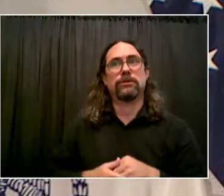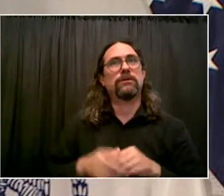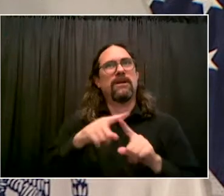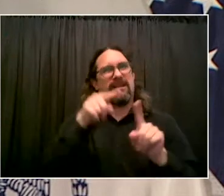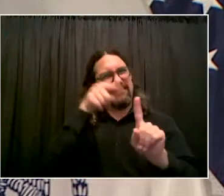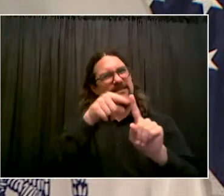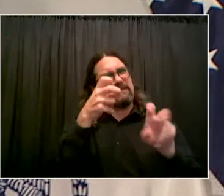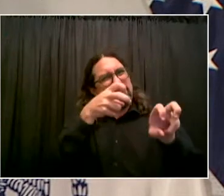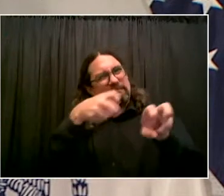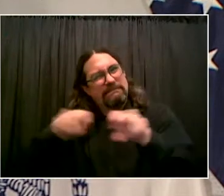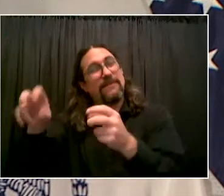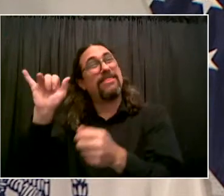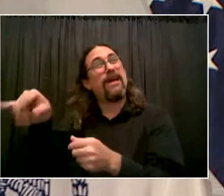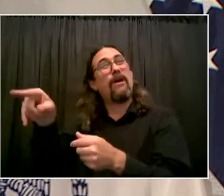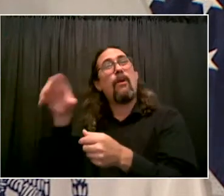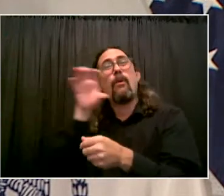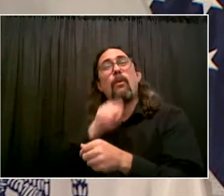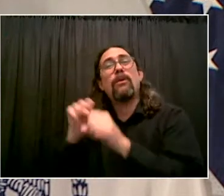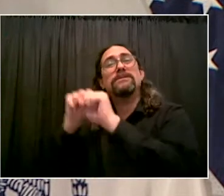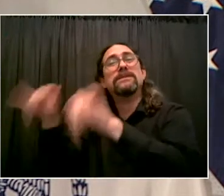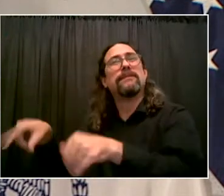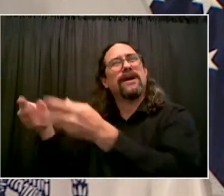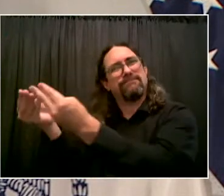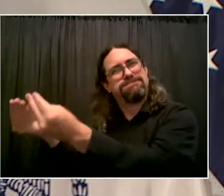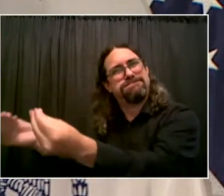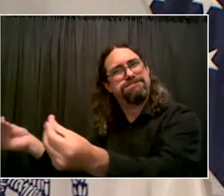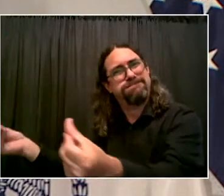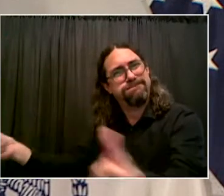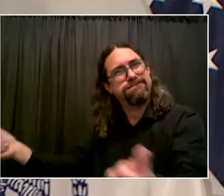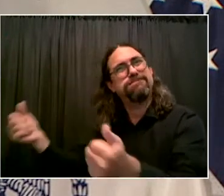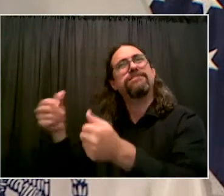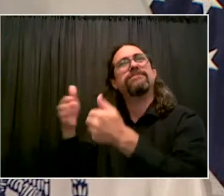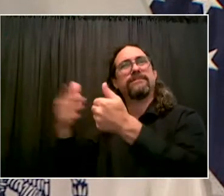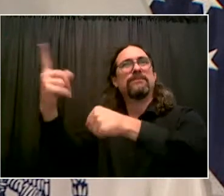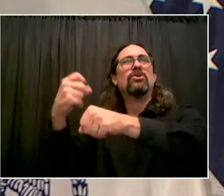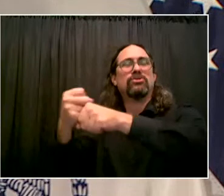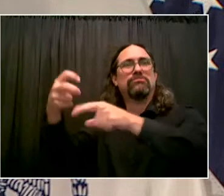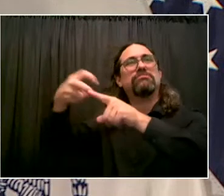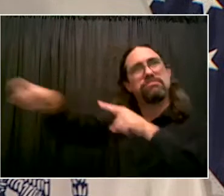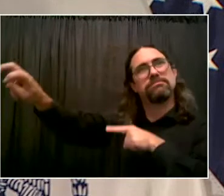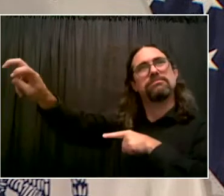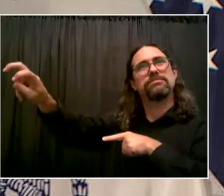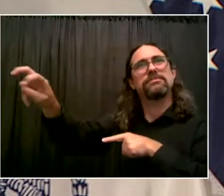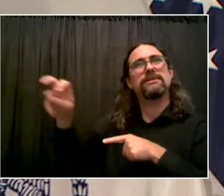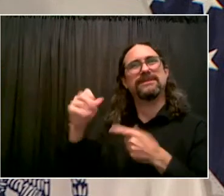SMAL, LDIINSTCT APPROACH THIS USE NOW. SOMETHING MUCH BROADER AND MORE INCLUSIVE,